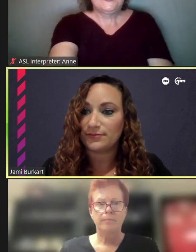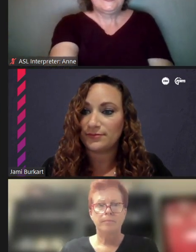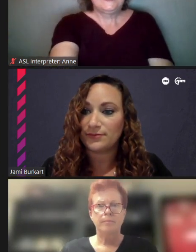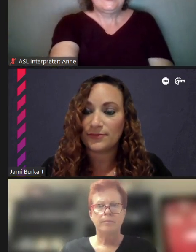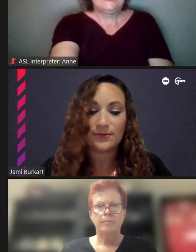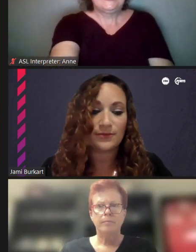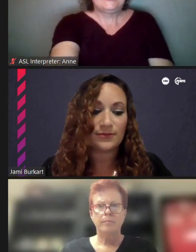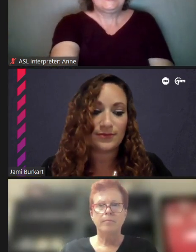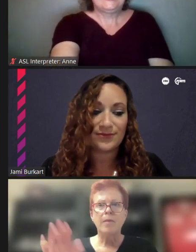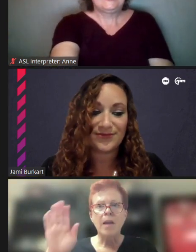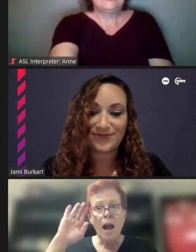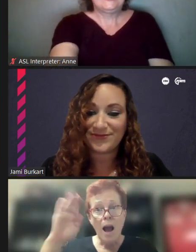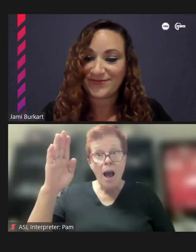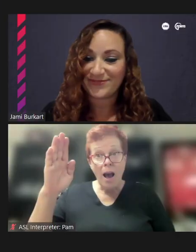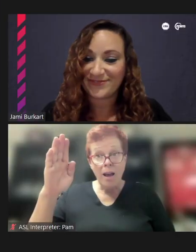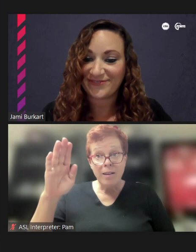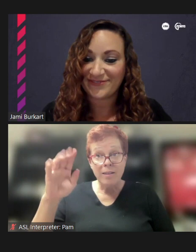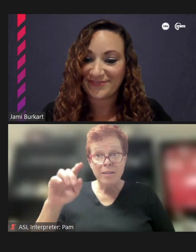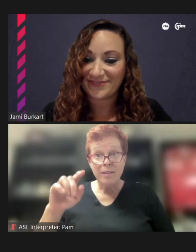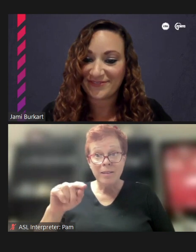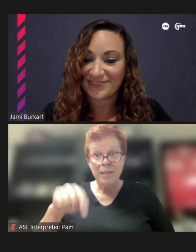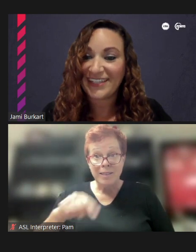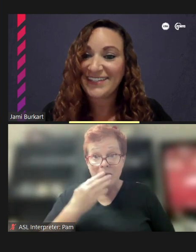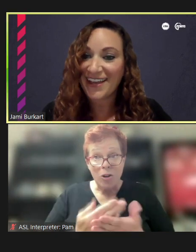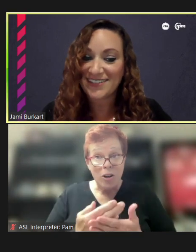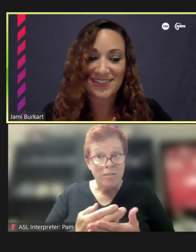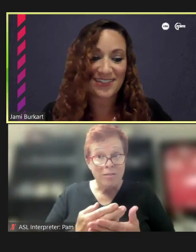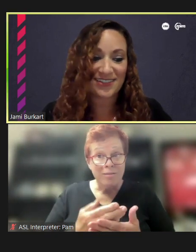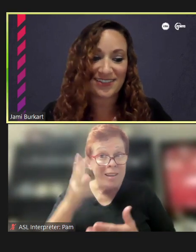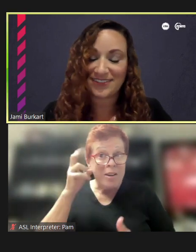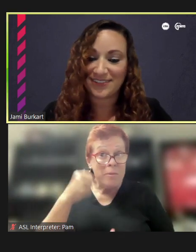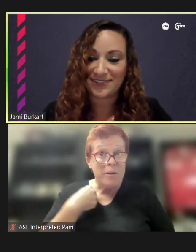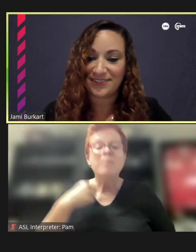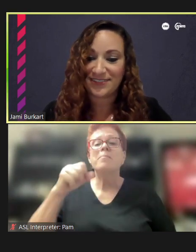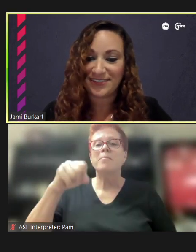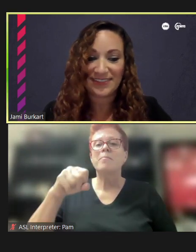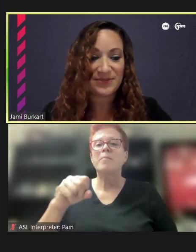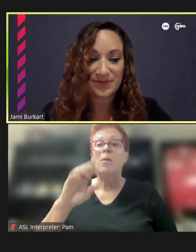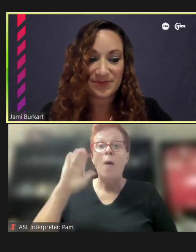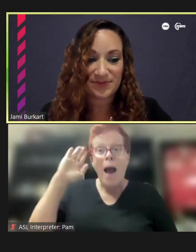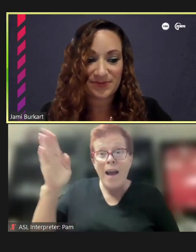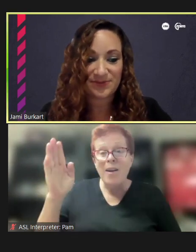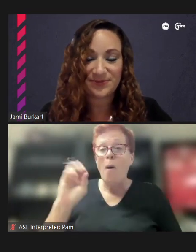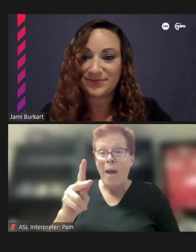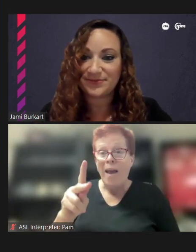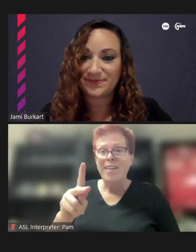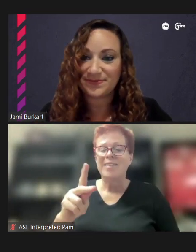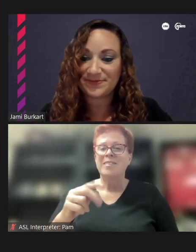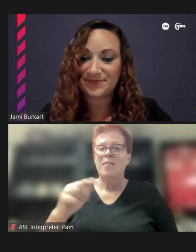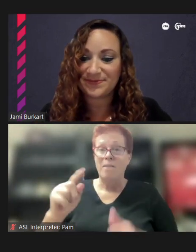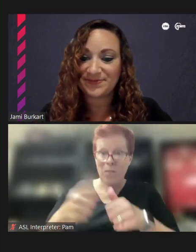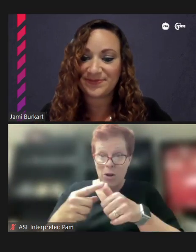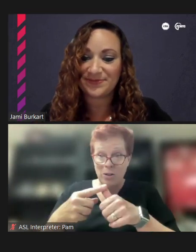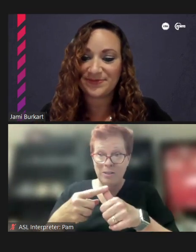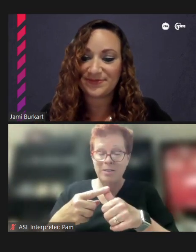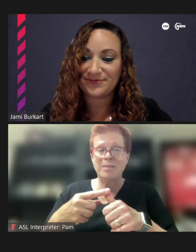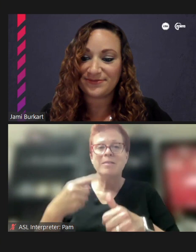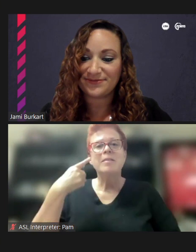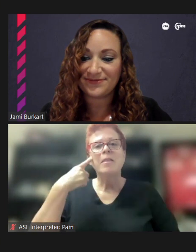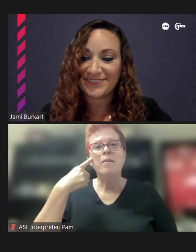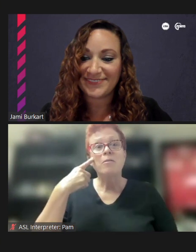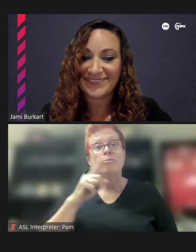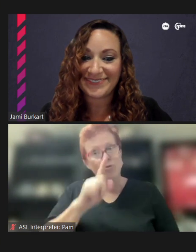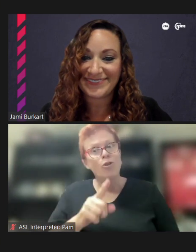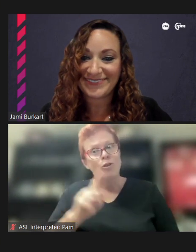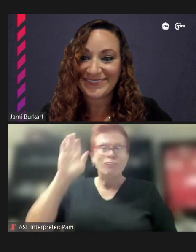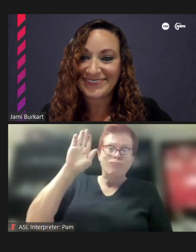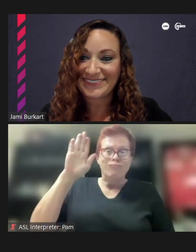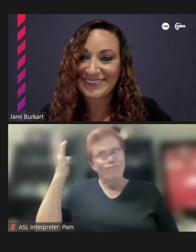Hi. Is this, um, good? Yes. Oh, hi. Okay. First, I just thought, 'sure, I'll raise my hand'. I think